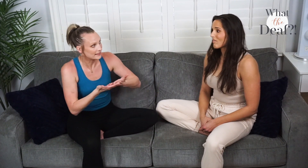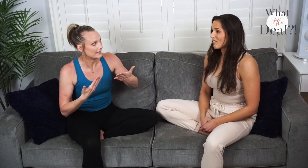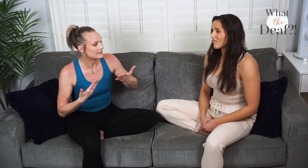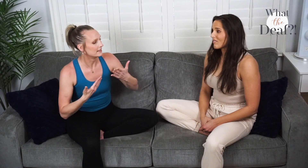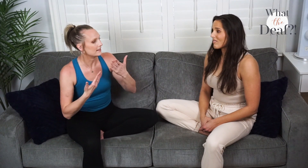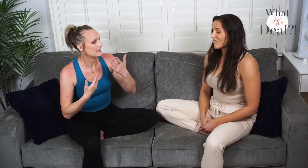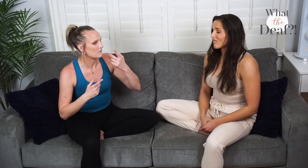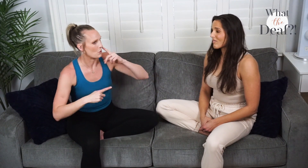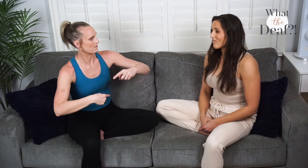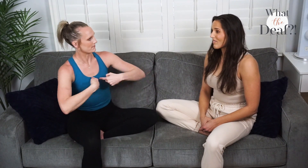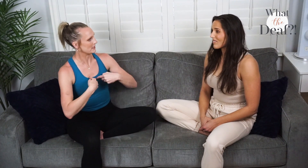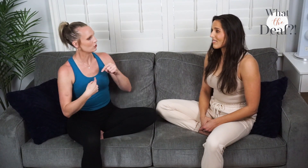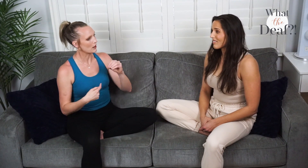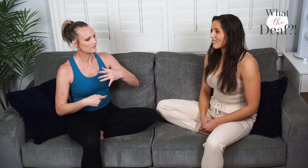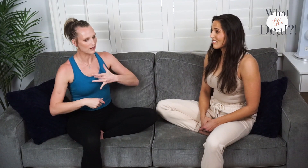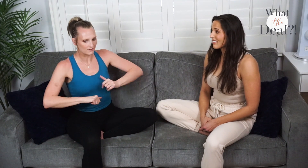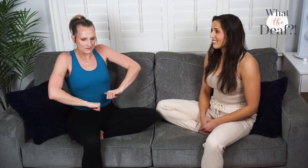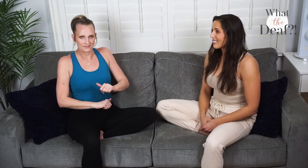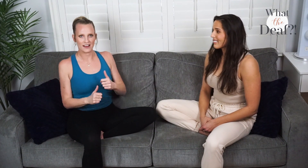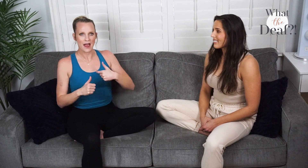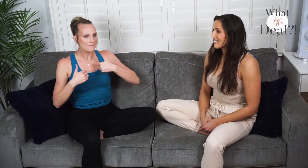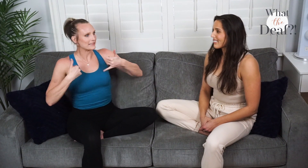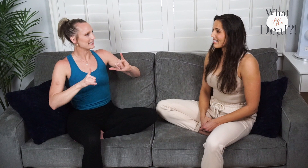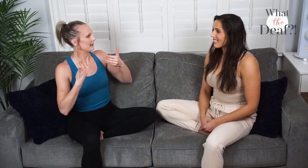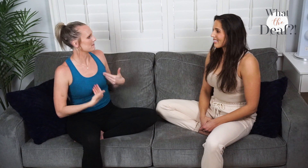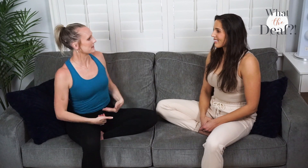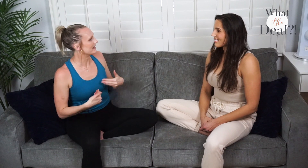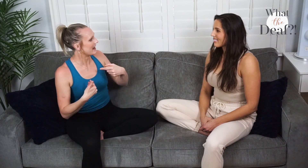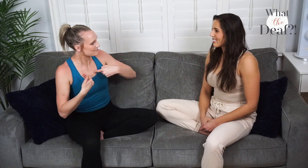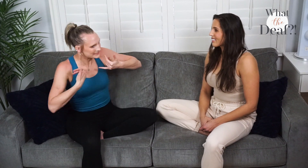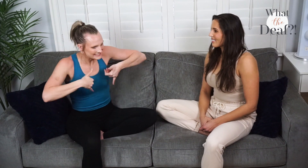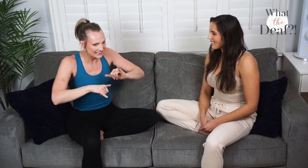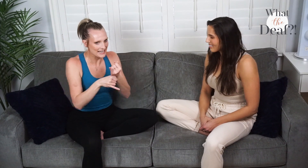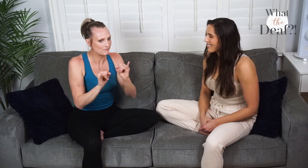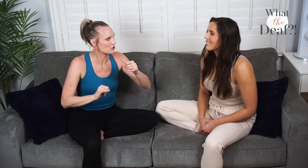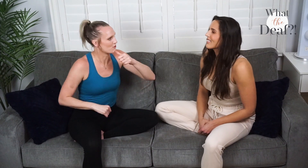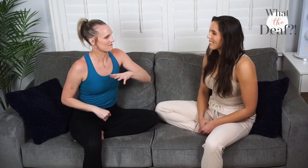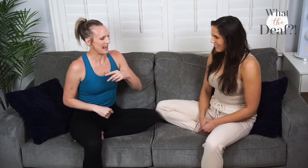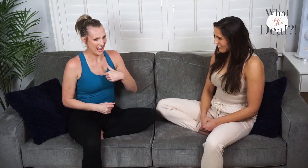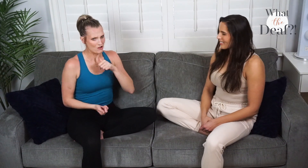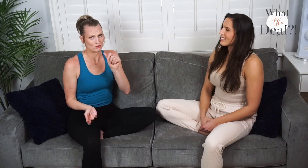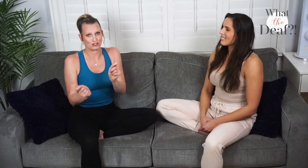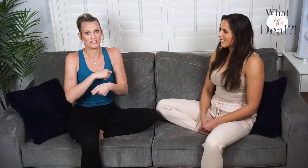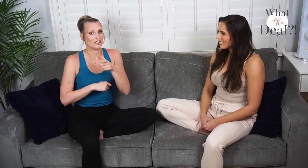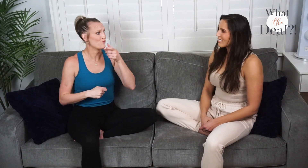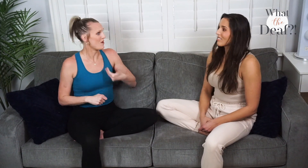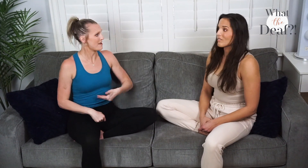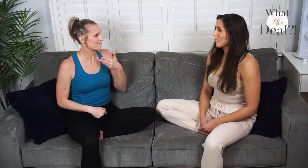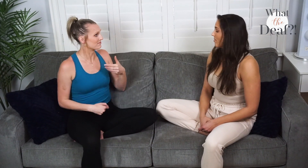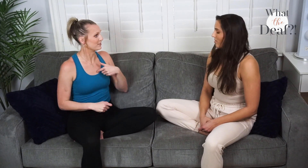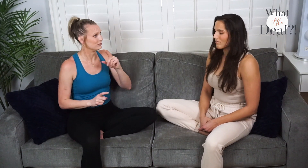for me to feel that I’m still me. I’m still an independent woman, I’m not changing who I am.